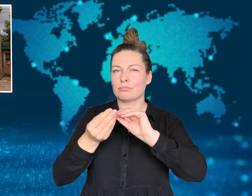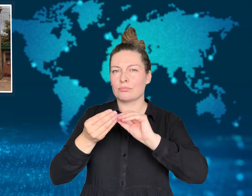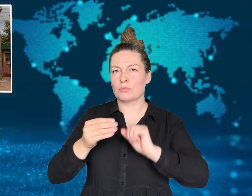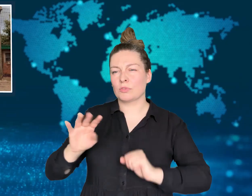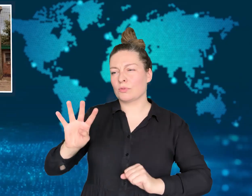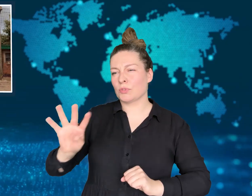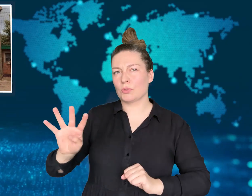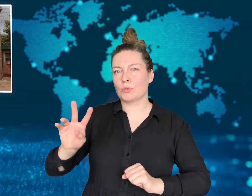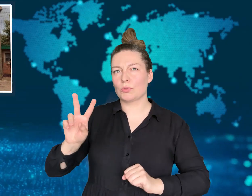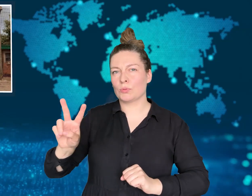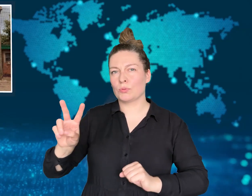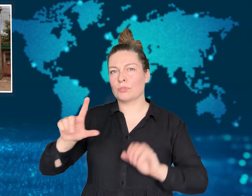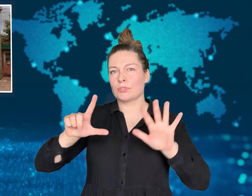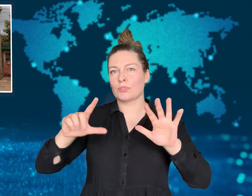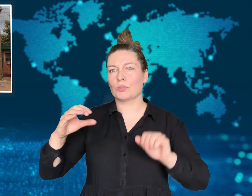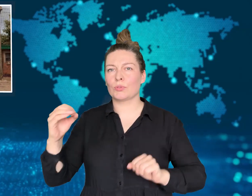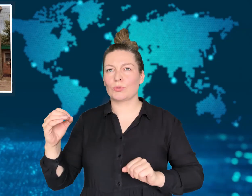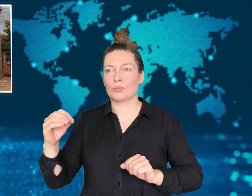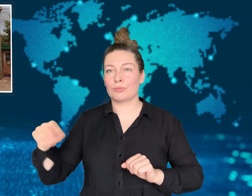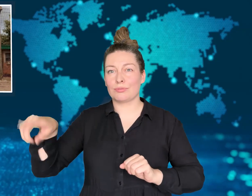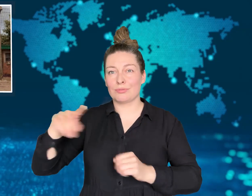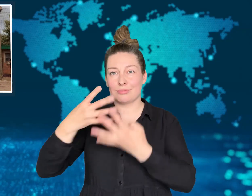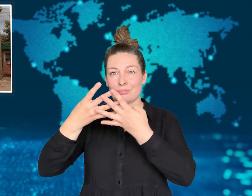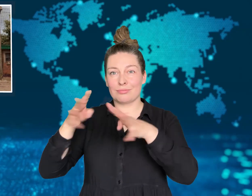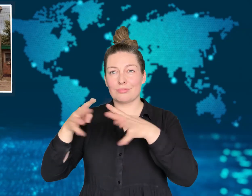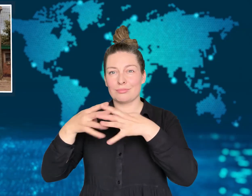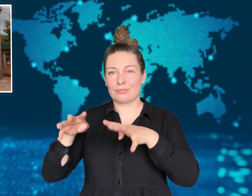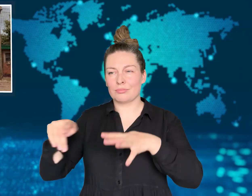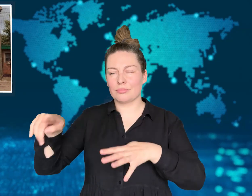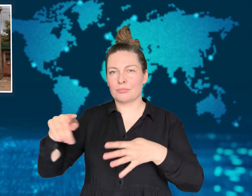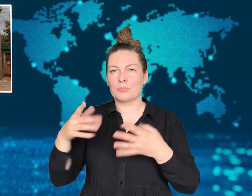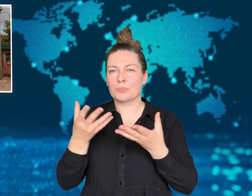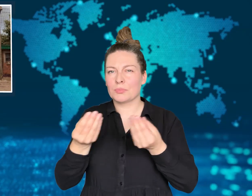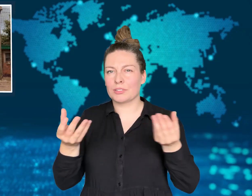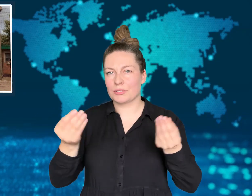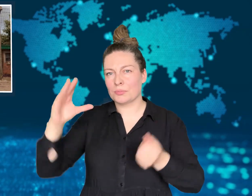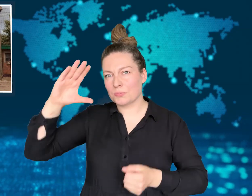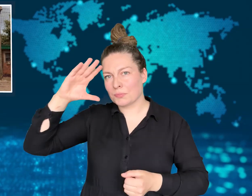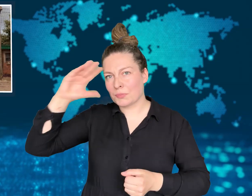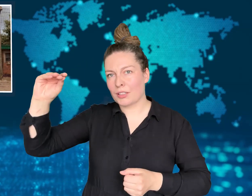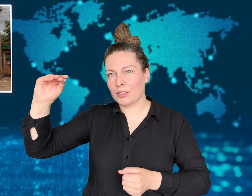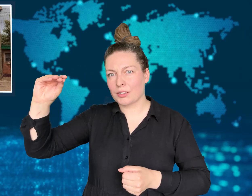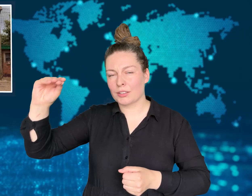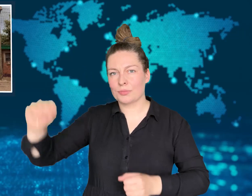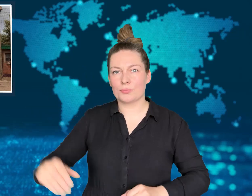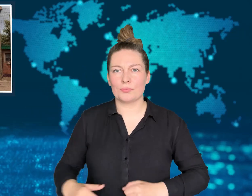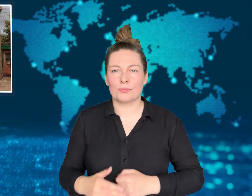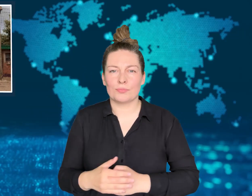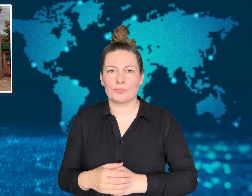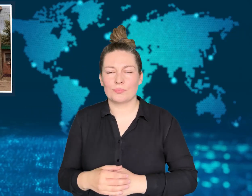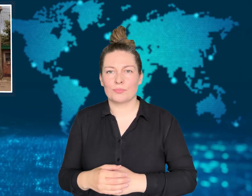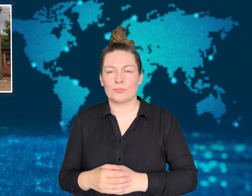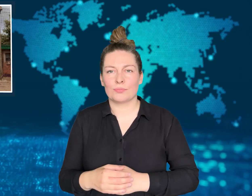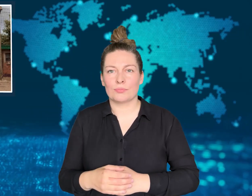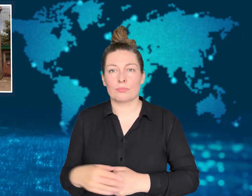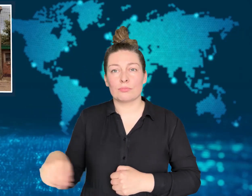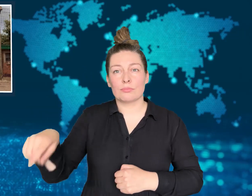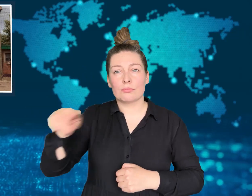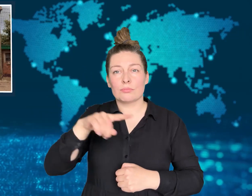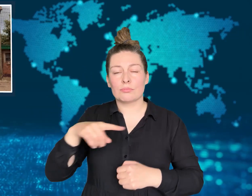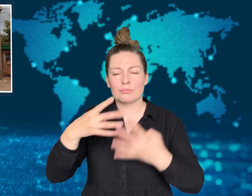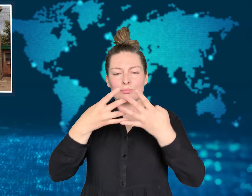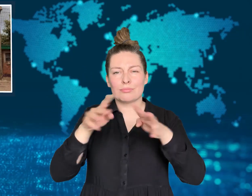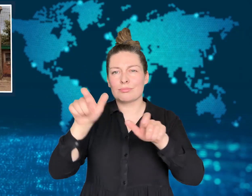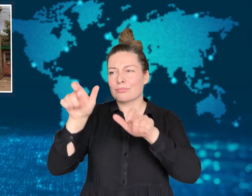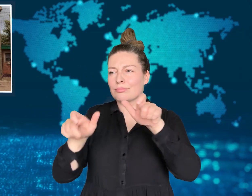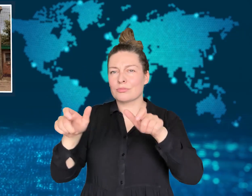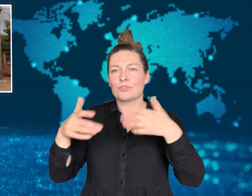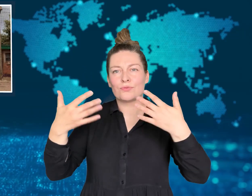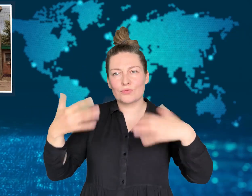Most of those 4,270 inmates were men, according to the Zimbabwe Prisons